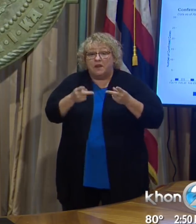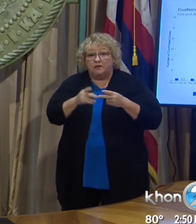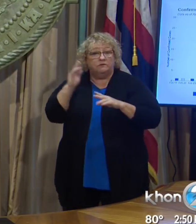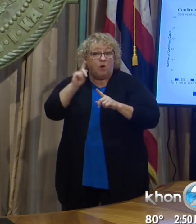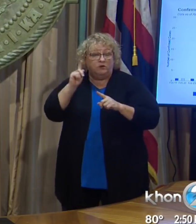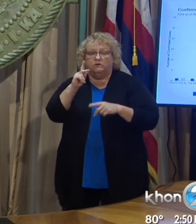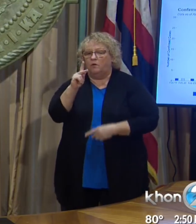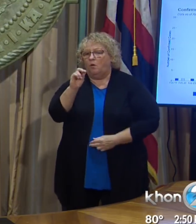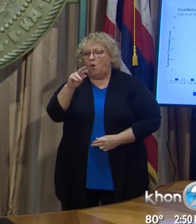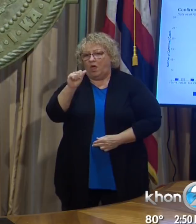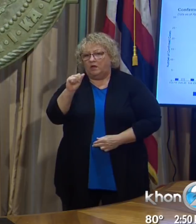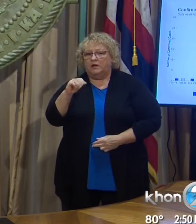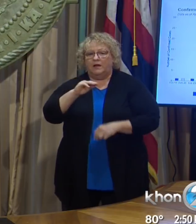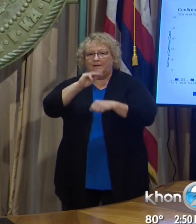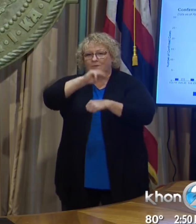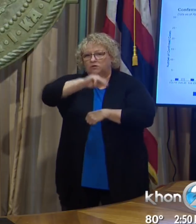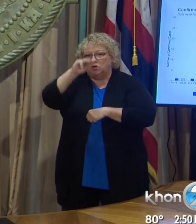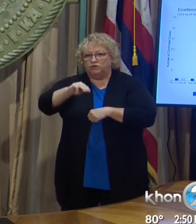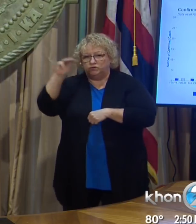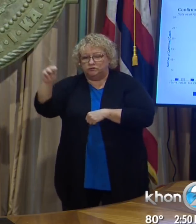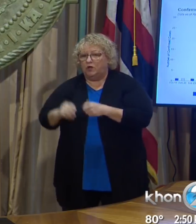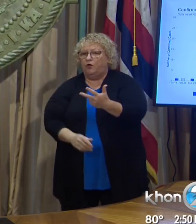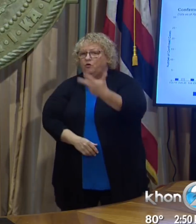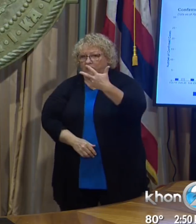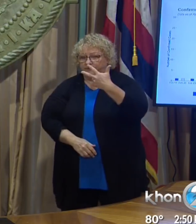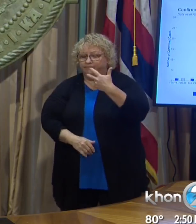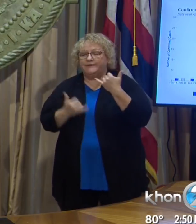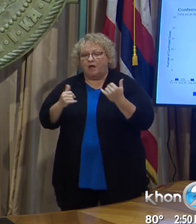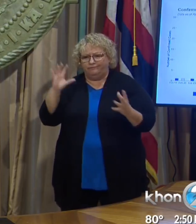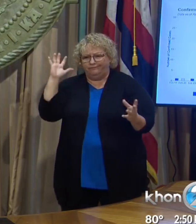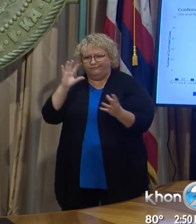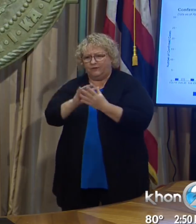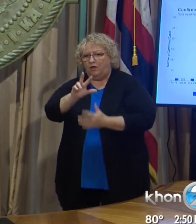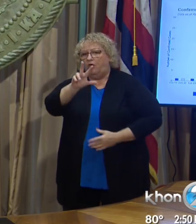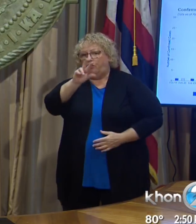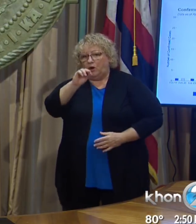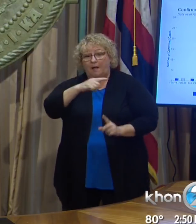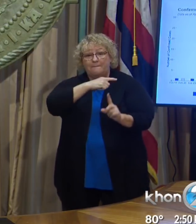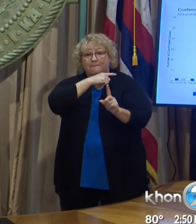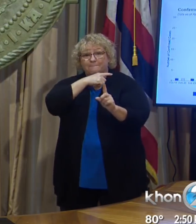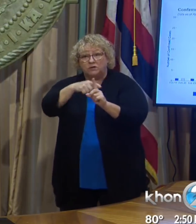THE ACTIVE INVESTIGATION ON THE CLUSTER OF CASES ASSOCIATED WITH THREE MCDONALD'S FOOD ESTABLISHMENTS IS ALSO